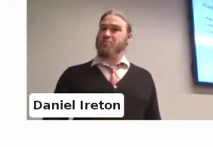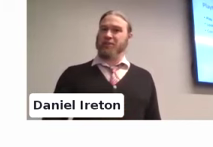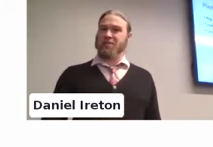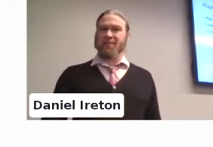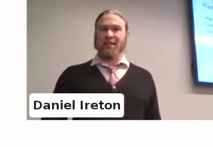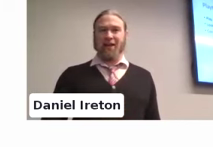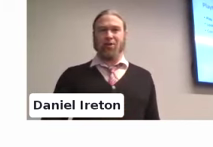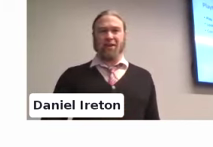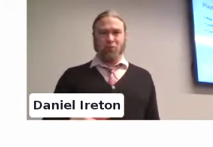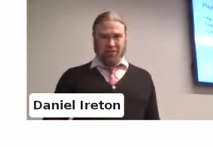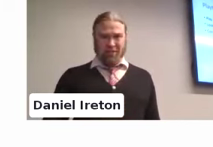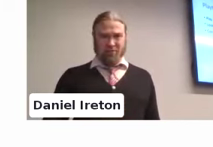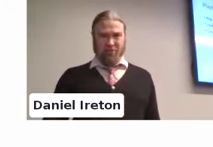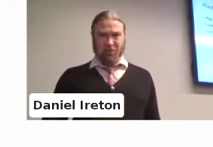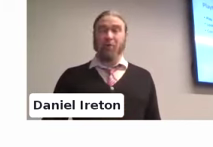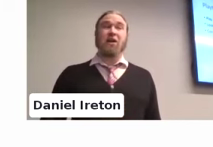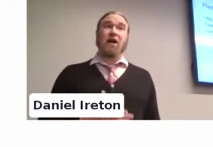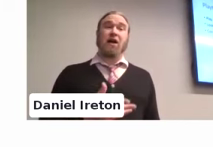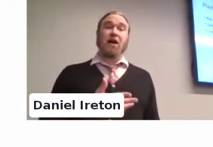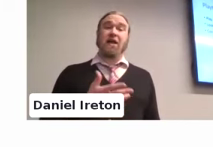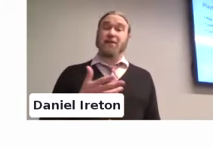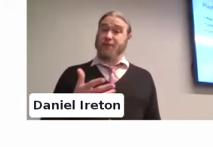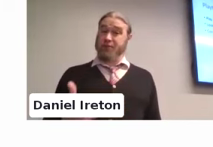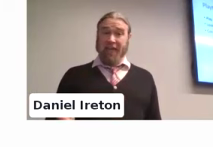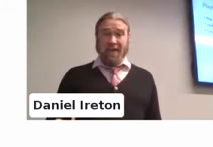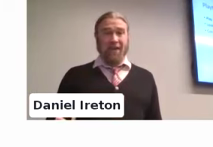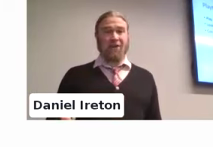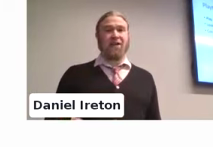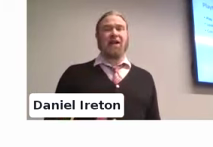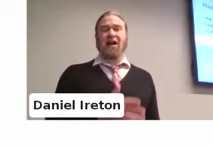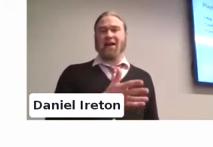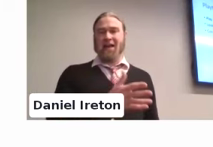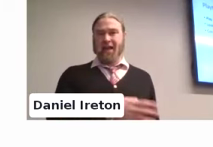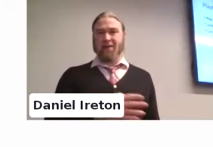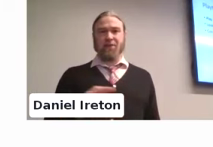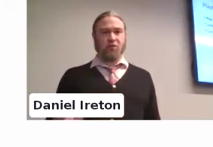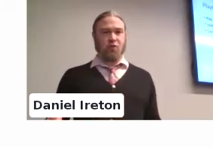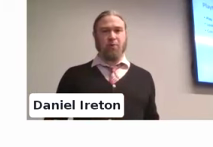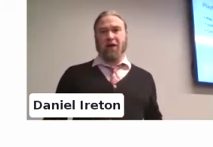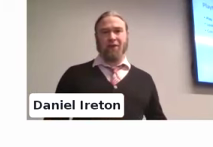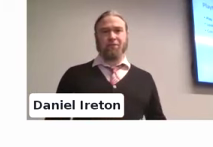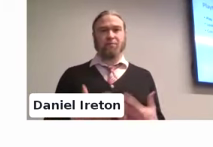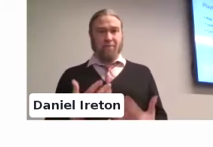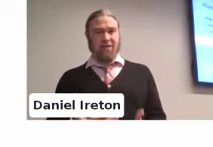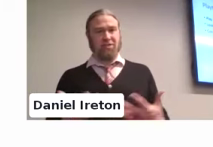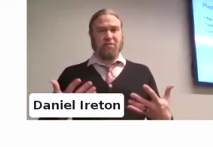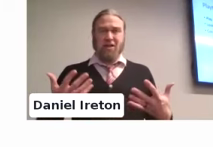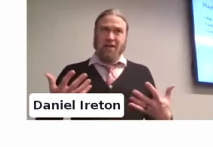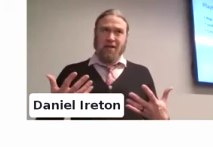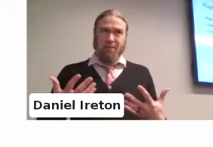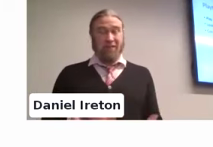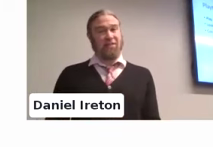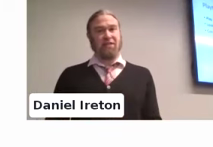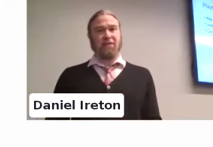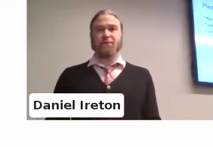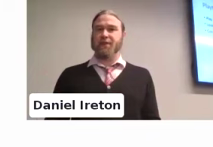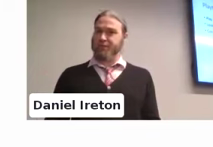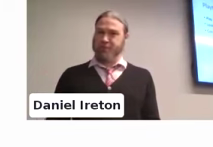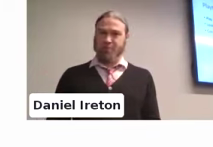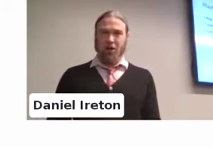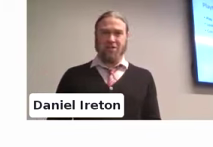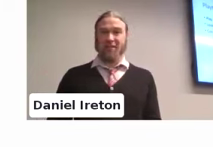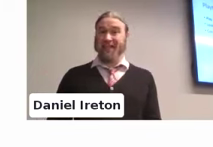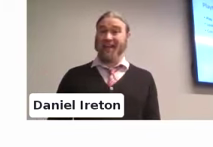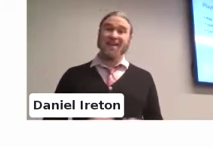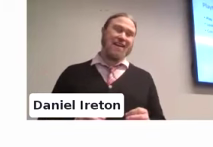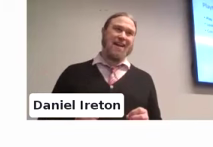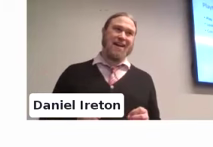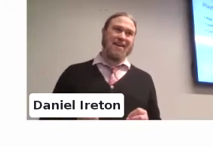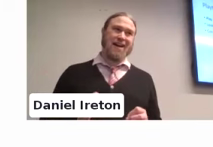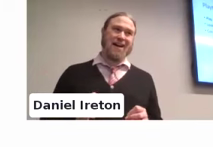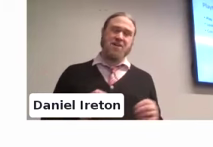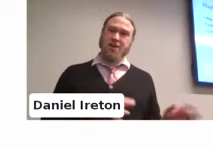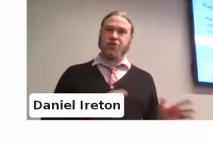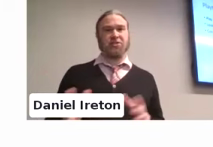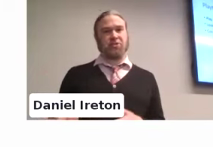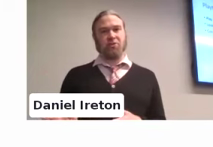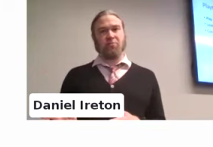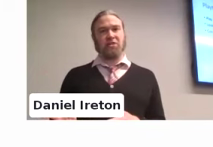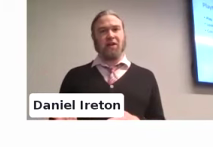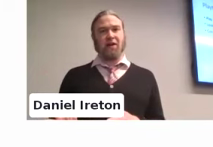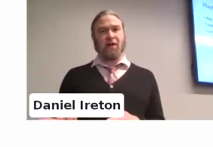You can't really host a gaming event unless you are playing games.